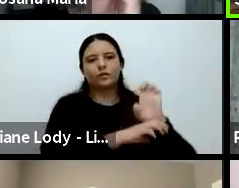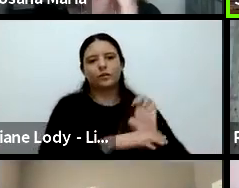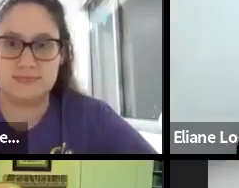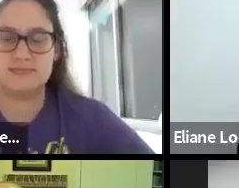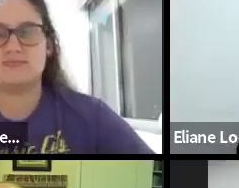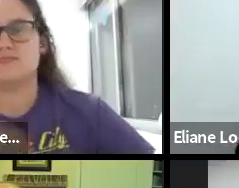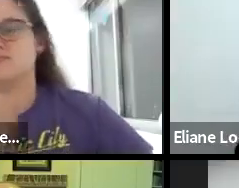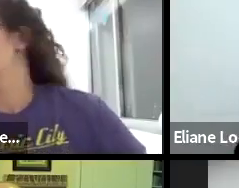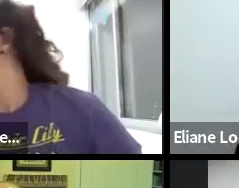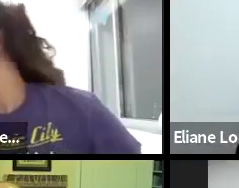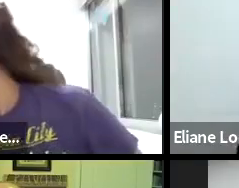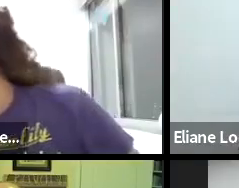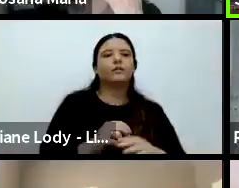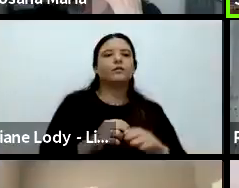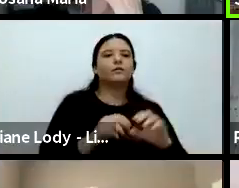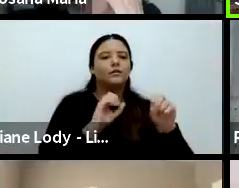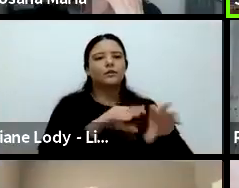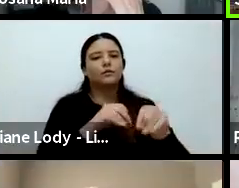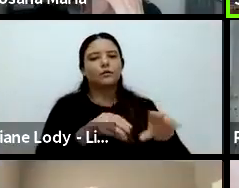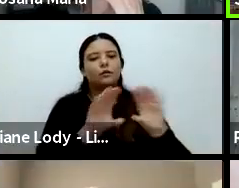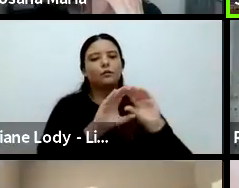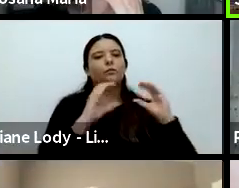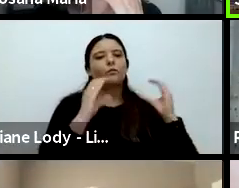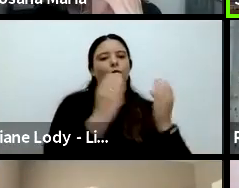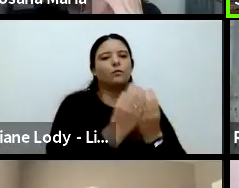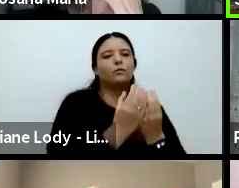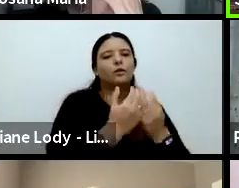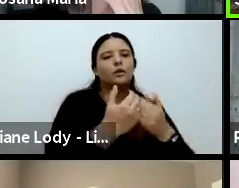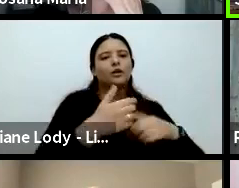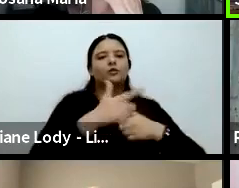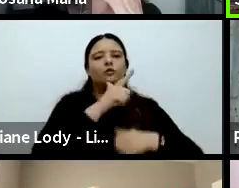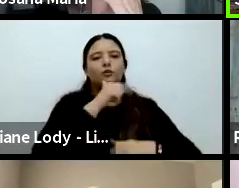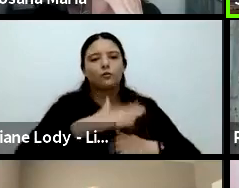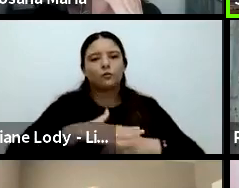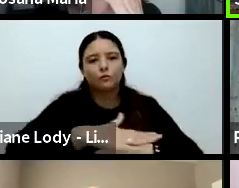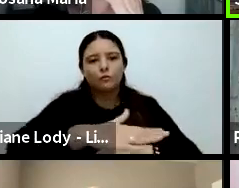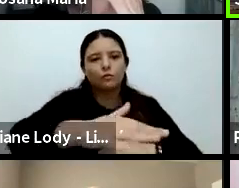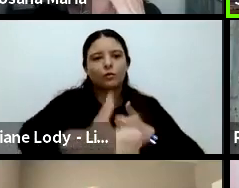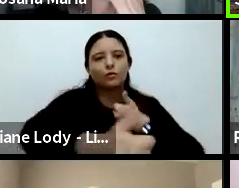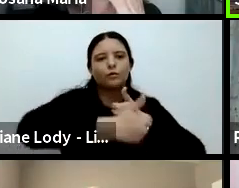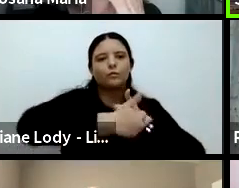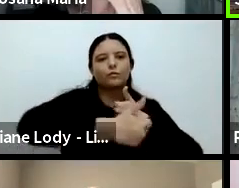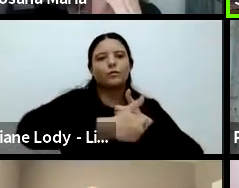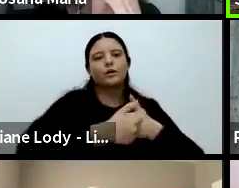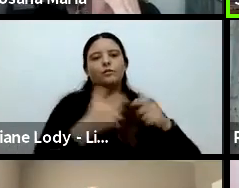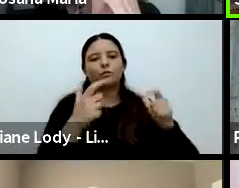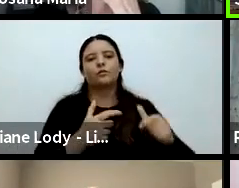from barbara, and she was brought up in a riverside community. community oni dodgy baiting dodgy baiting to para.